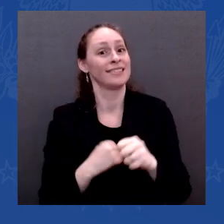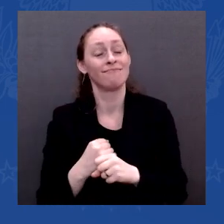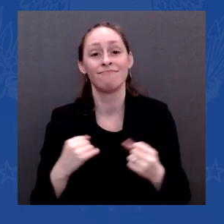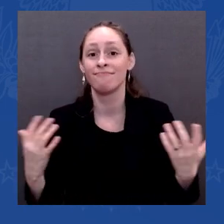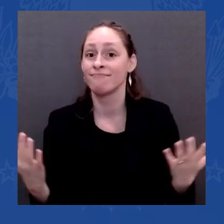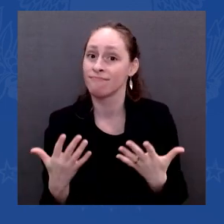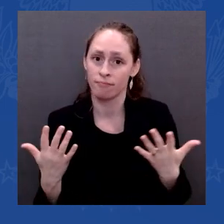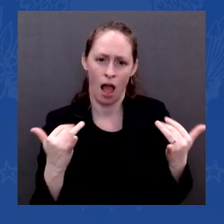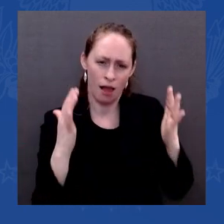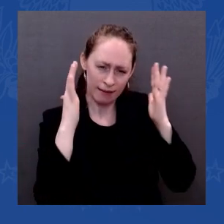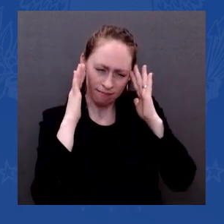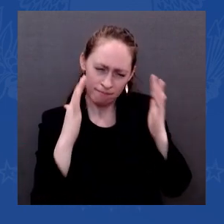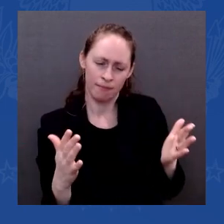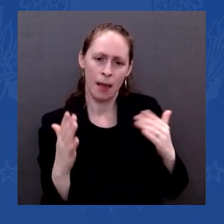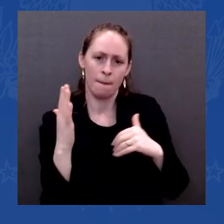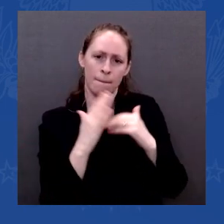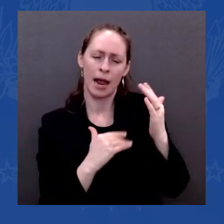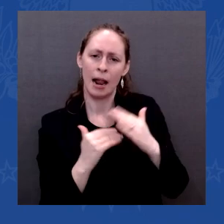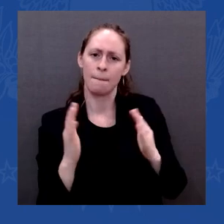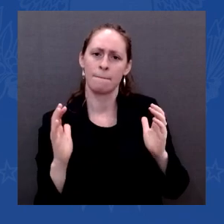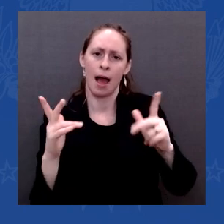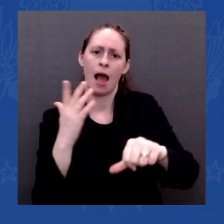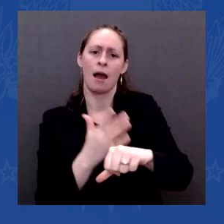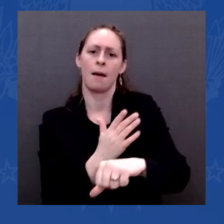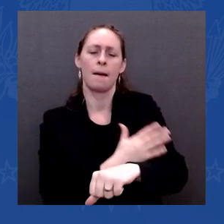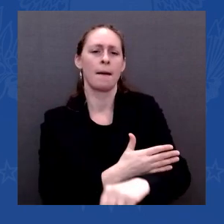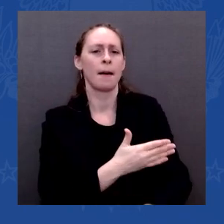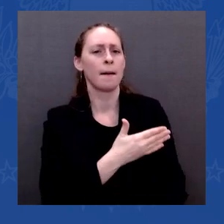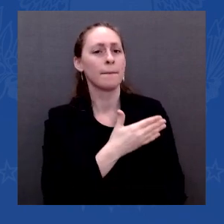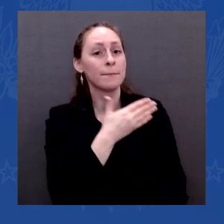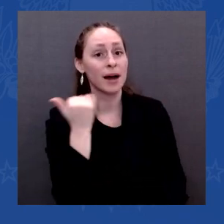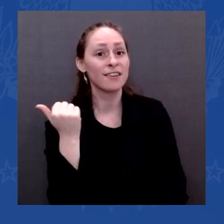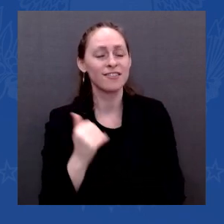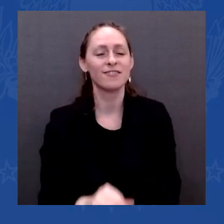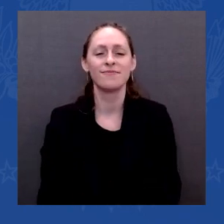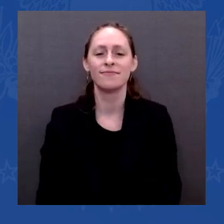it’s all about making everything more affordable and more accessible to people.